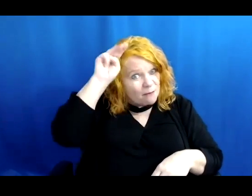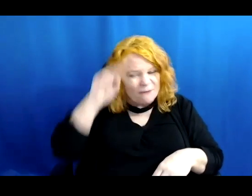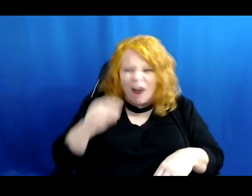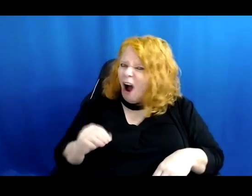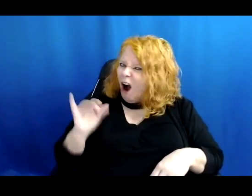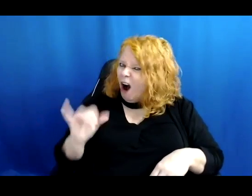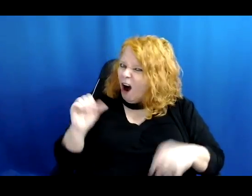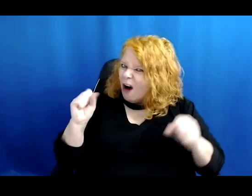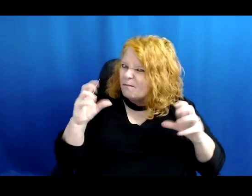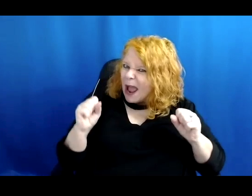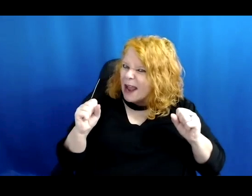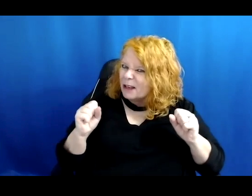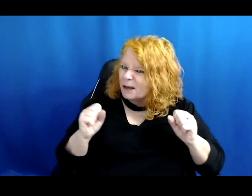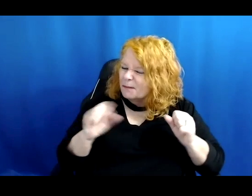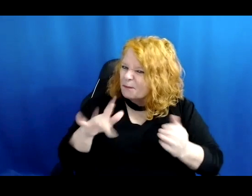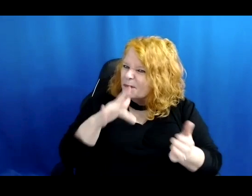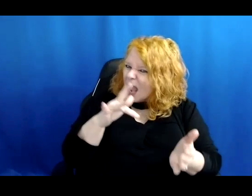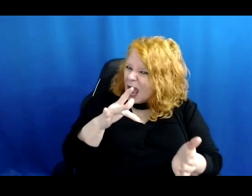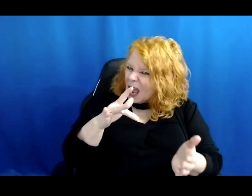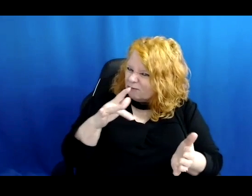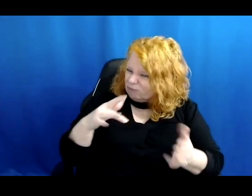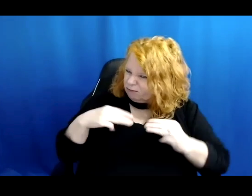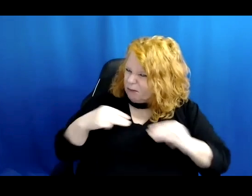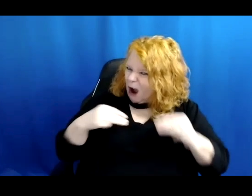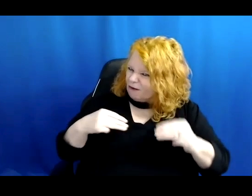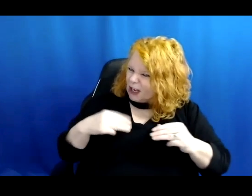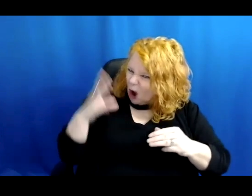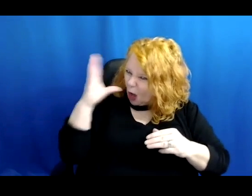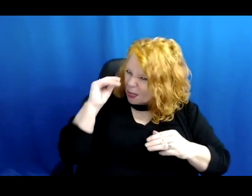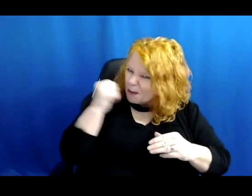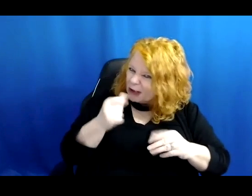Marvin: Amazing, Midwest Marvin, all of the boys and girls are here from the midwest states